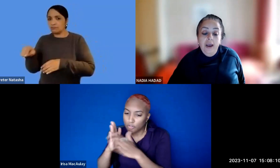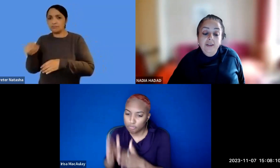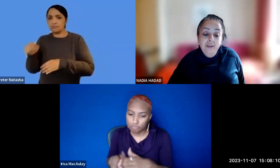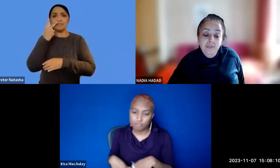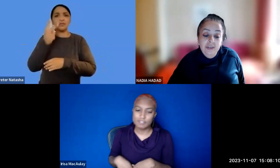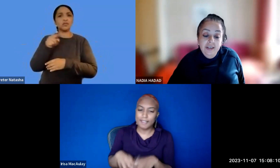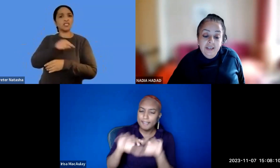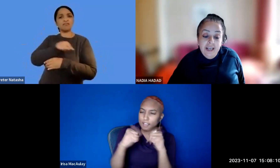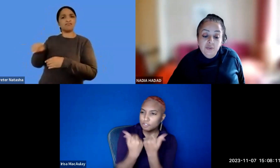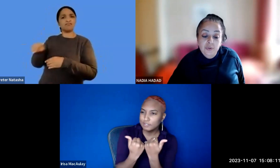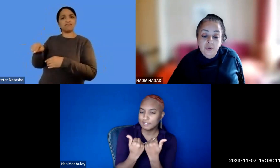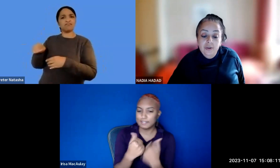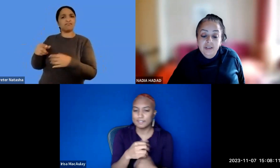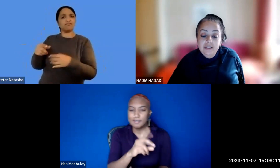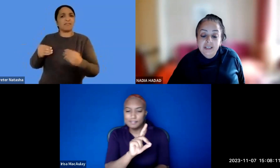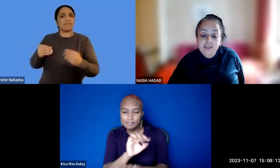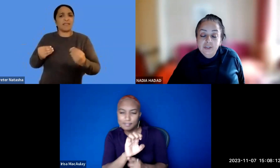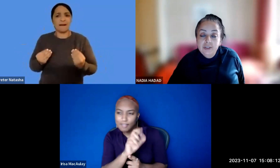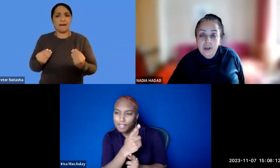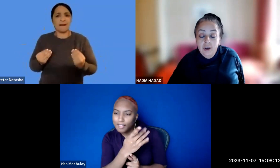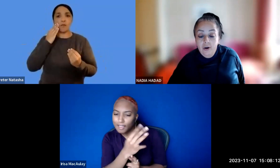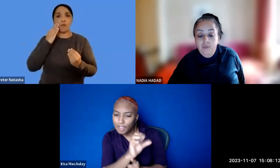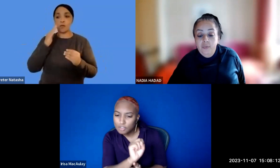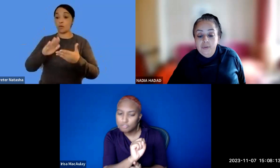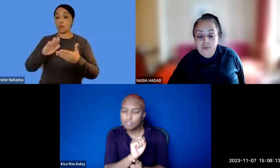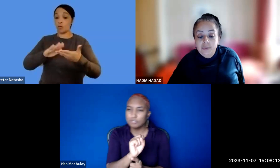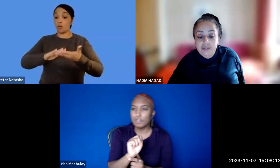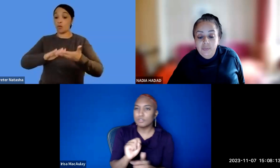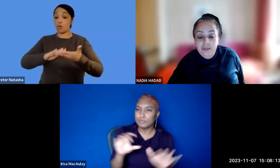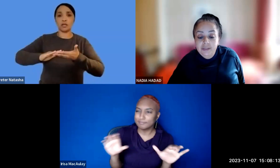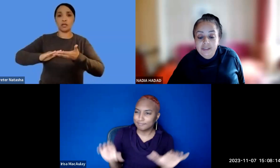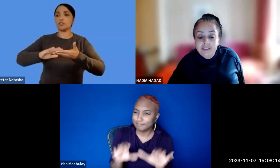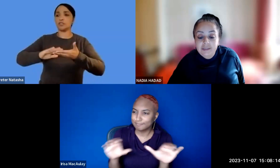to actively engage with organizations of OPDs.